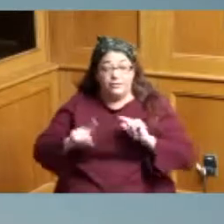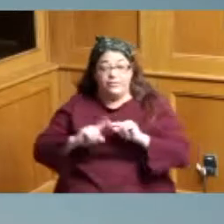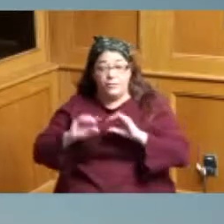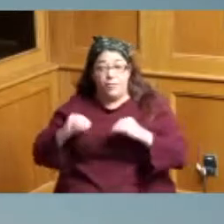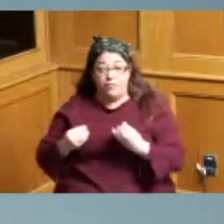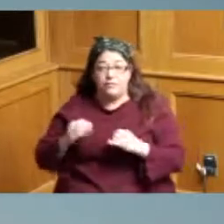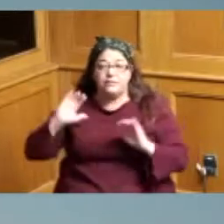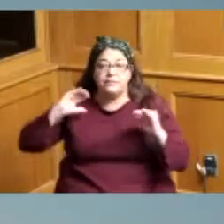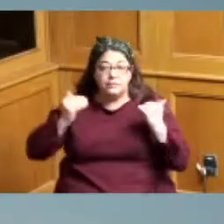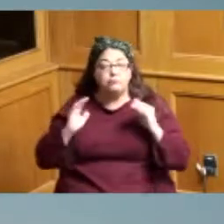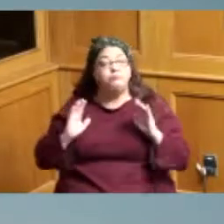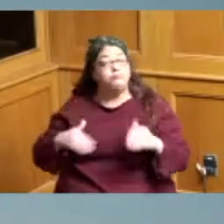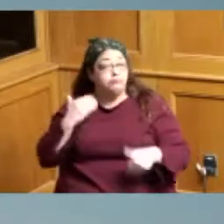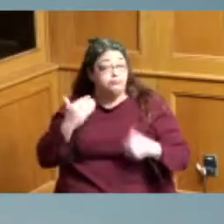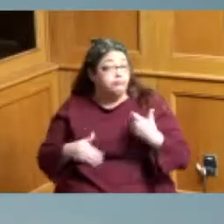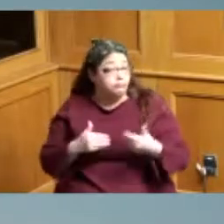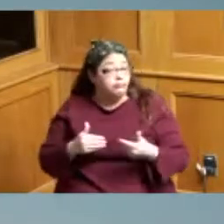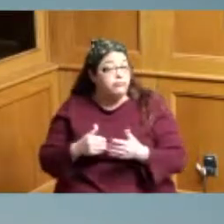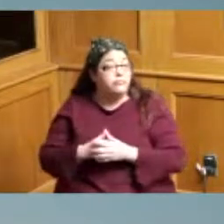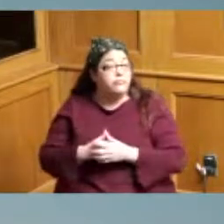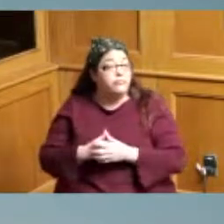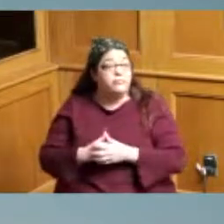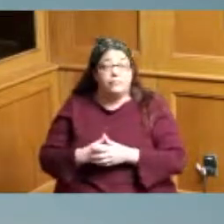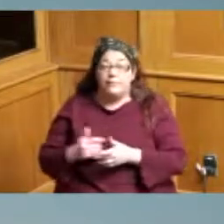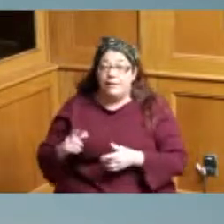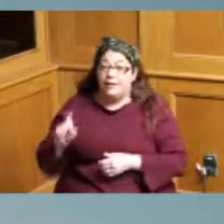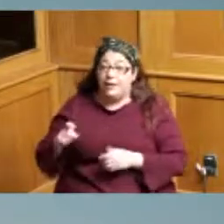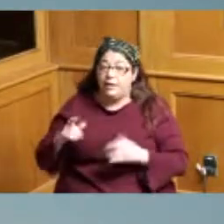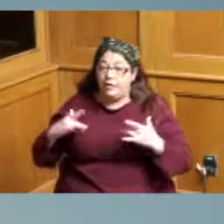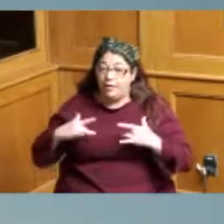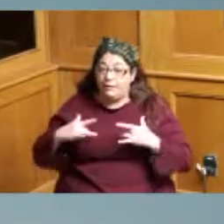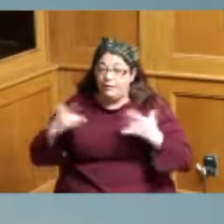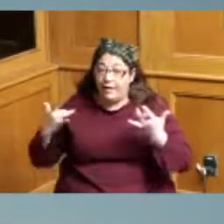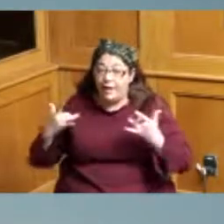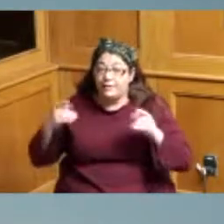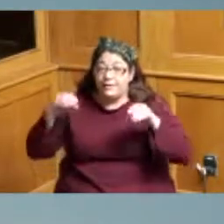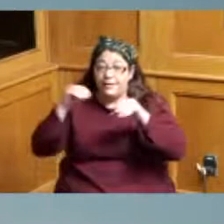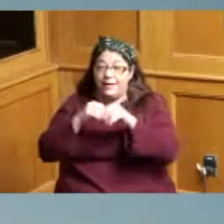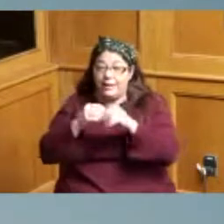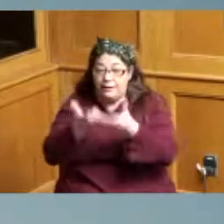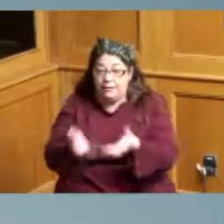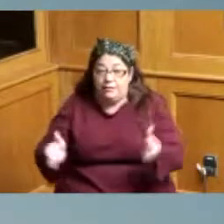what we are looking at at this point is an event that would be focused in the bowl itself there's